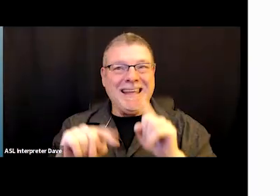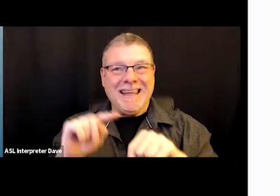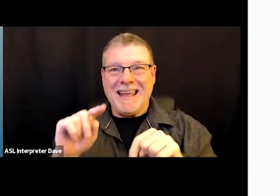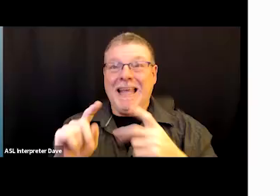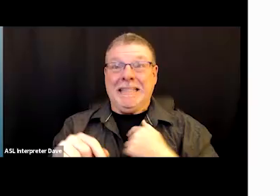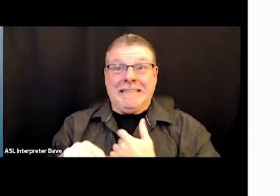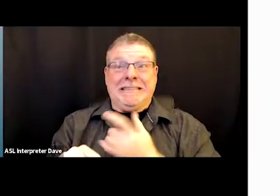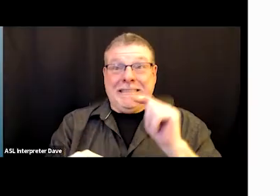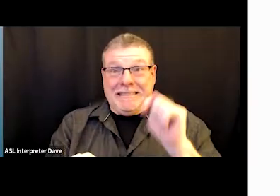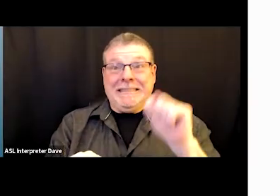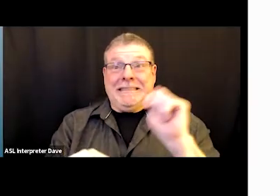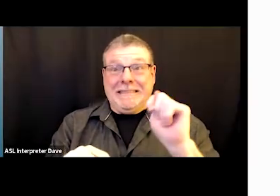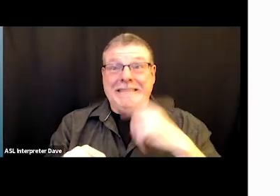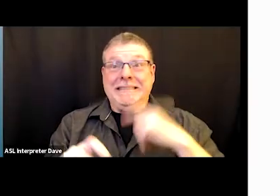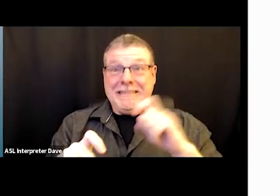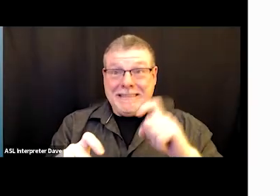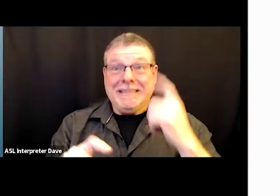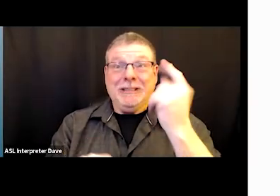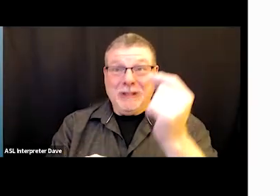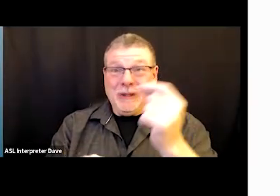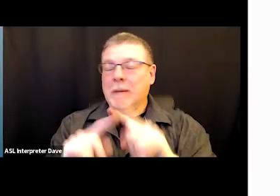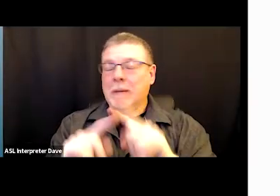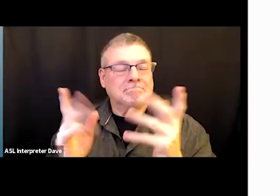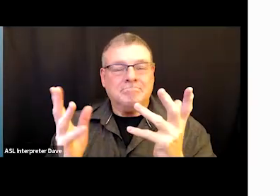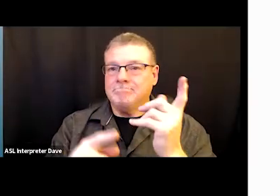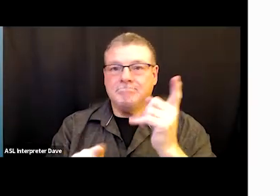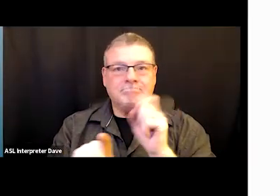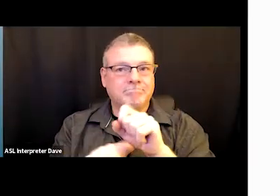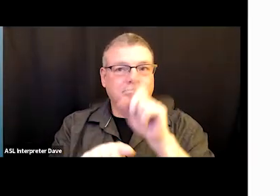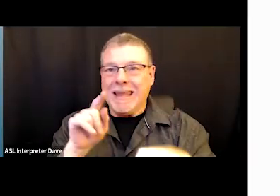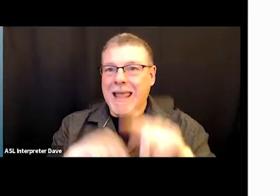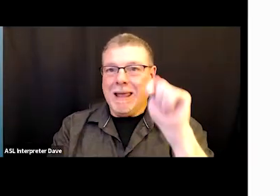They may stare blankly. They may not respond to instructions